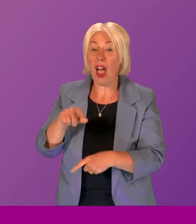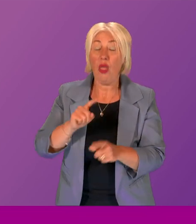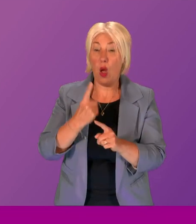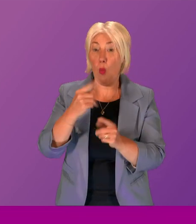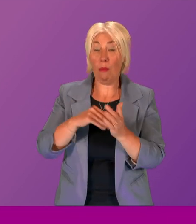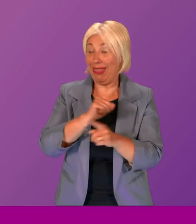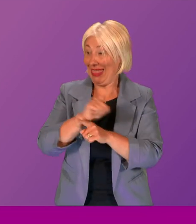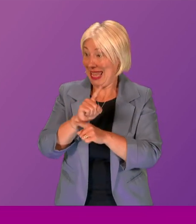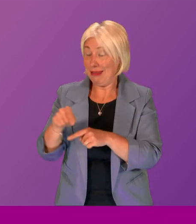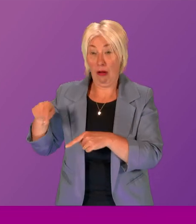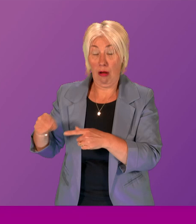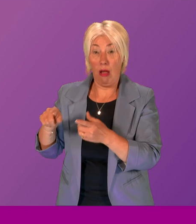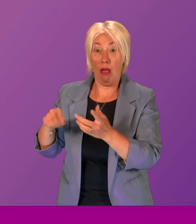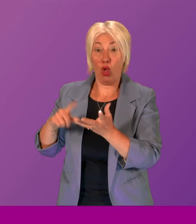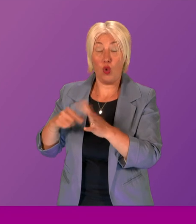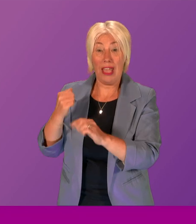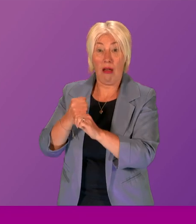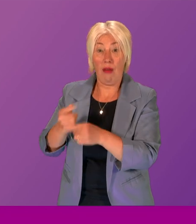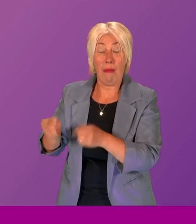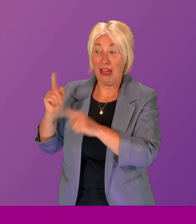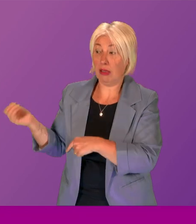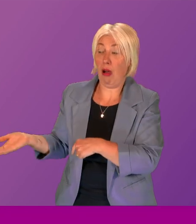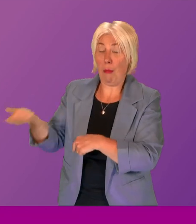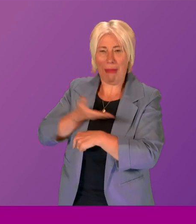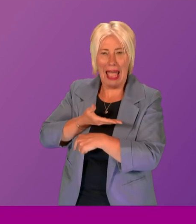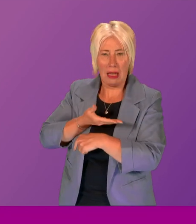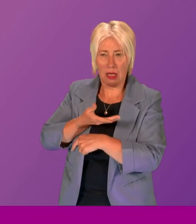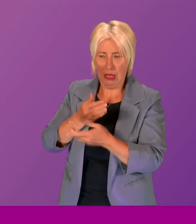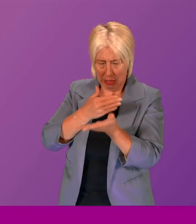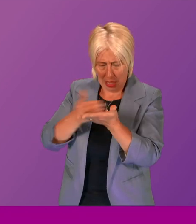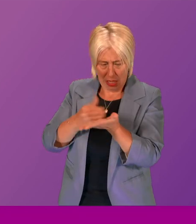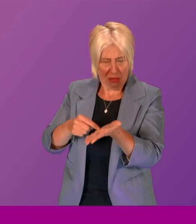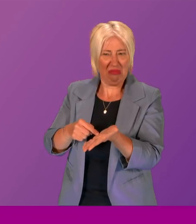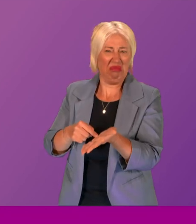the relevant UK Government minister replied, giving no clarity whatsoever on the issue.